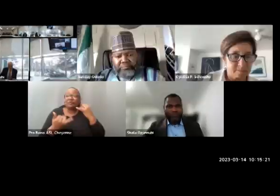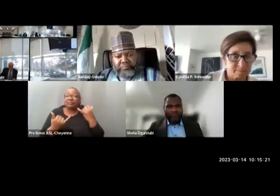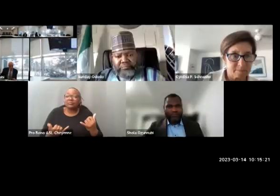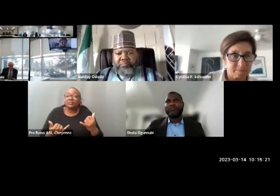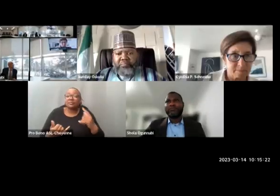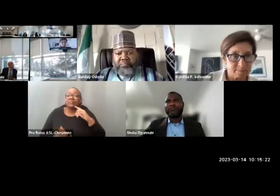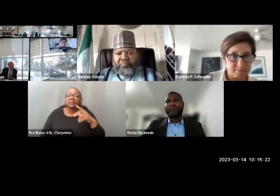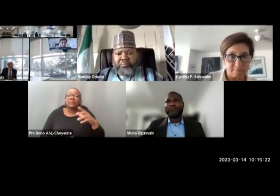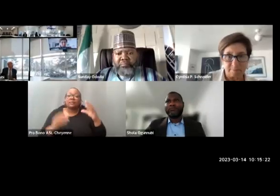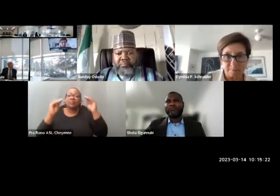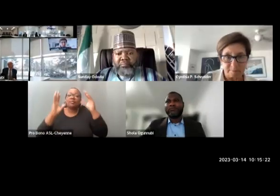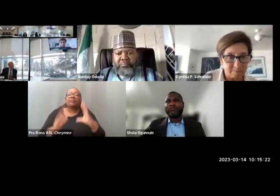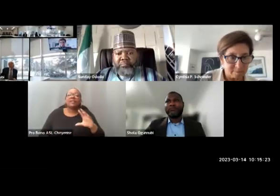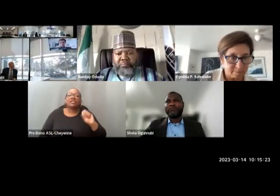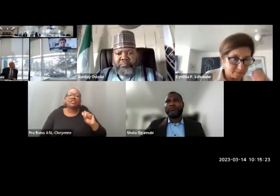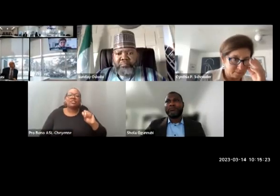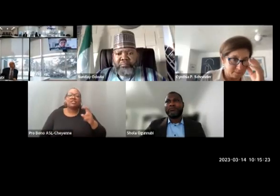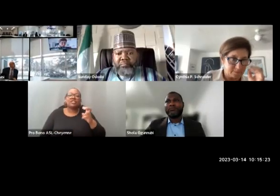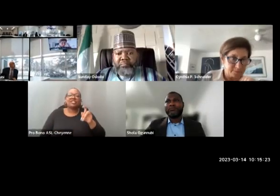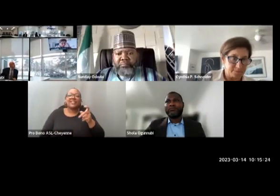Professor Schneider, over to you.